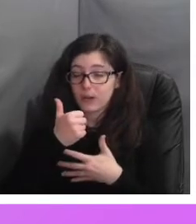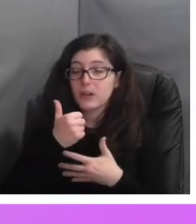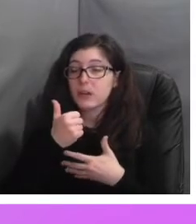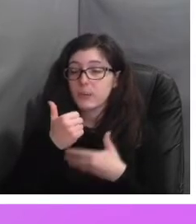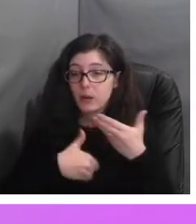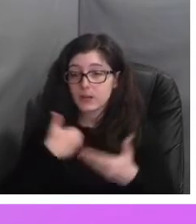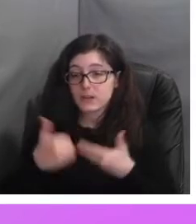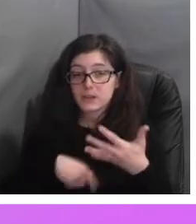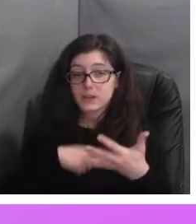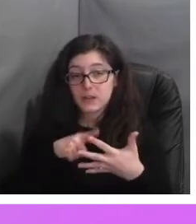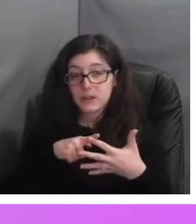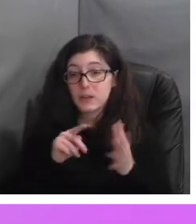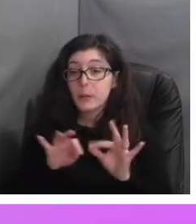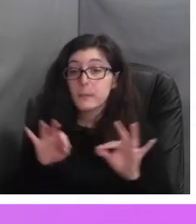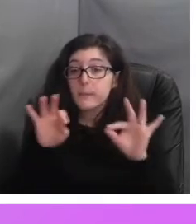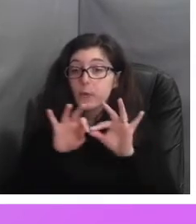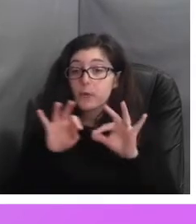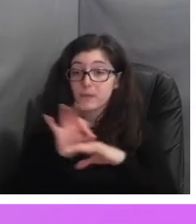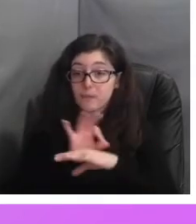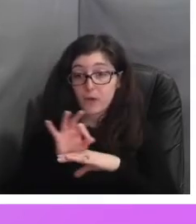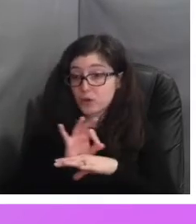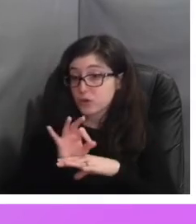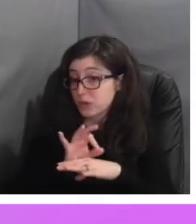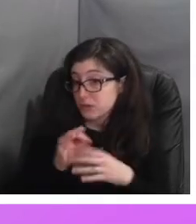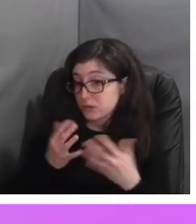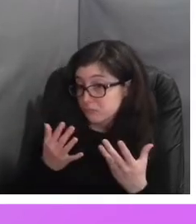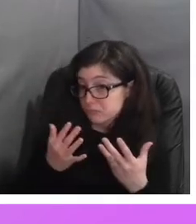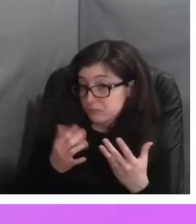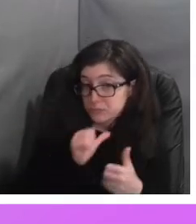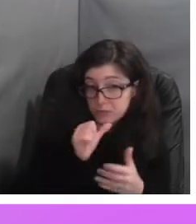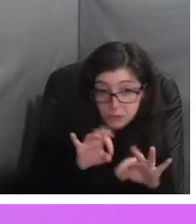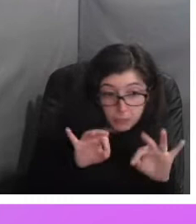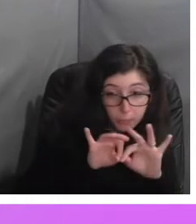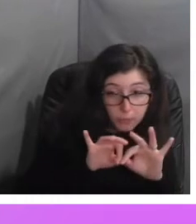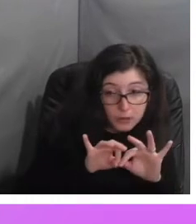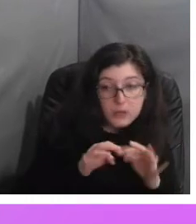What's the importance of the function? This is hugely important,